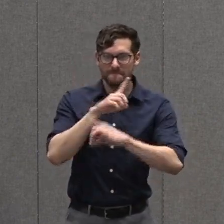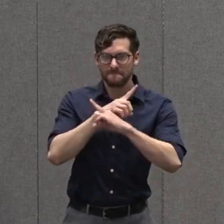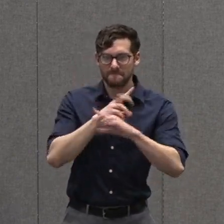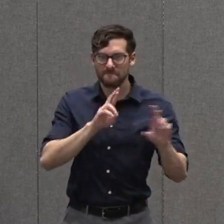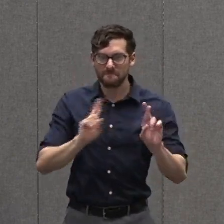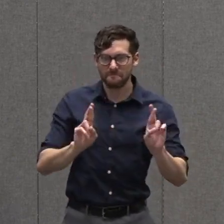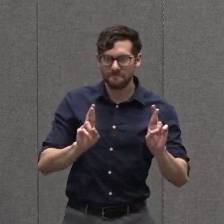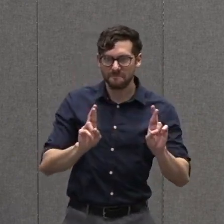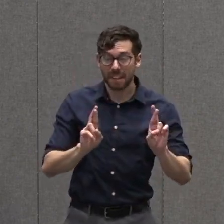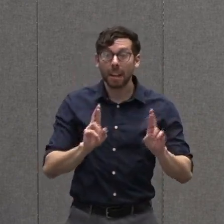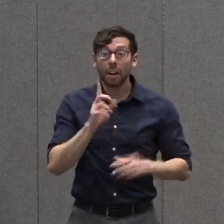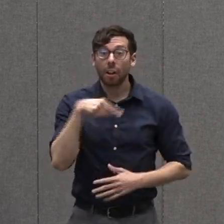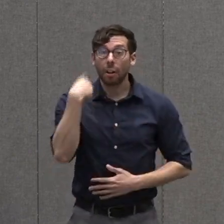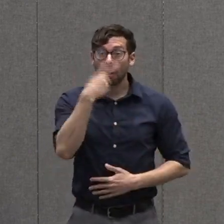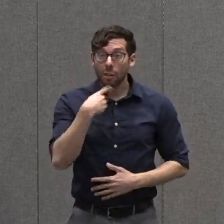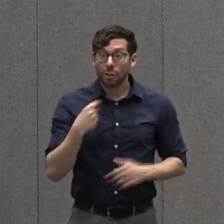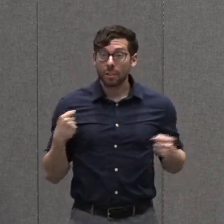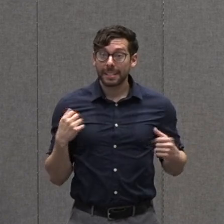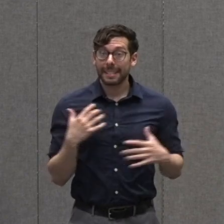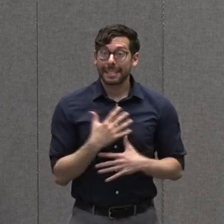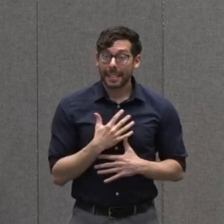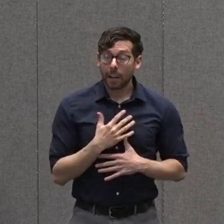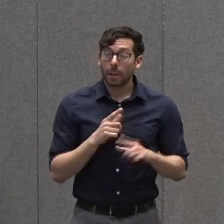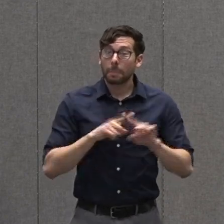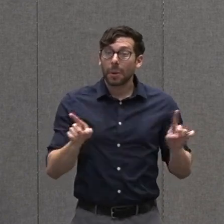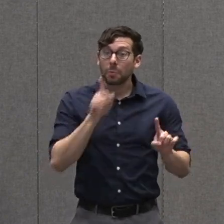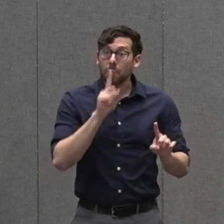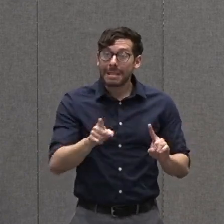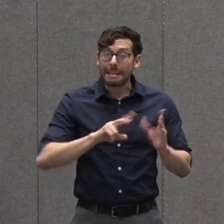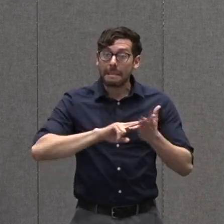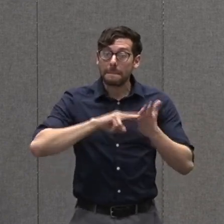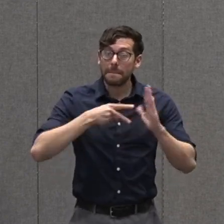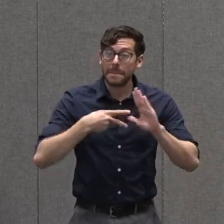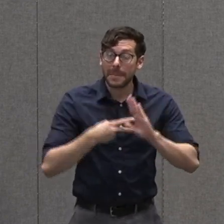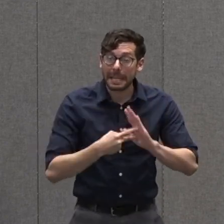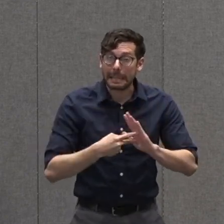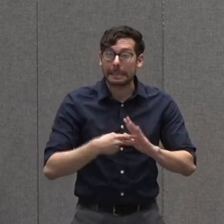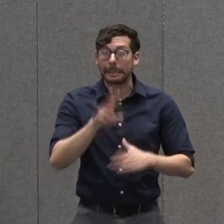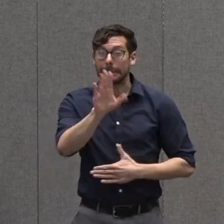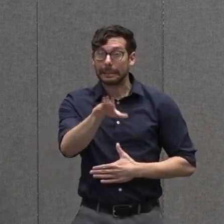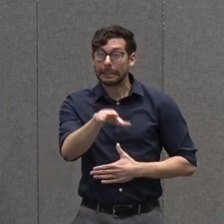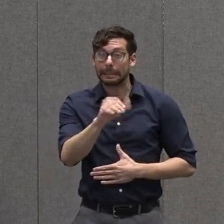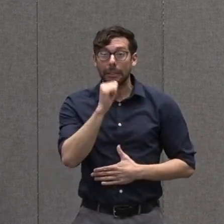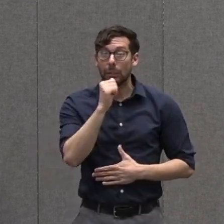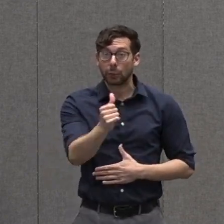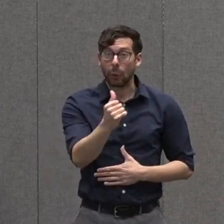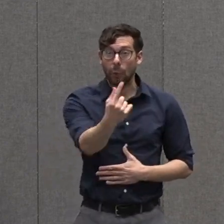"Please, don't get any closer, you're scaring me." Sure, yeah. - When people say, "Snakes." They're not aggressive,